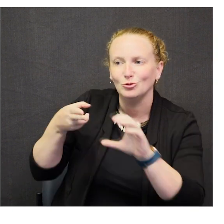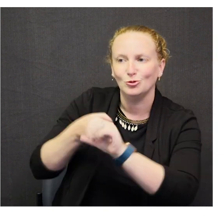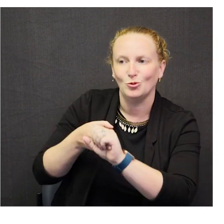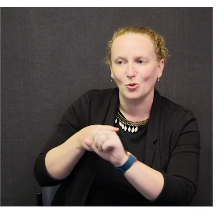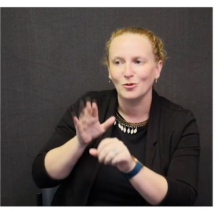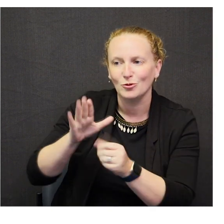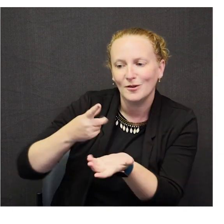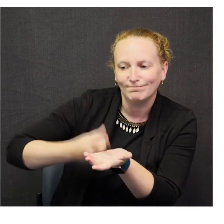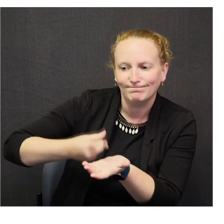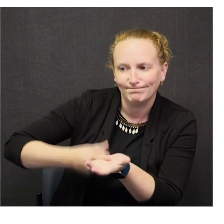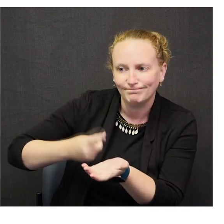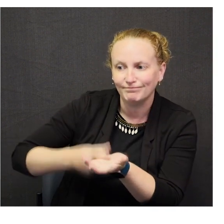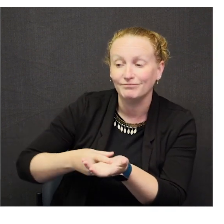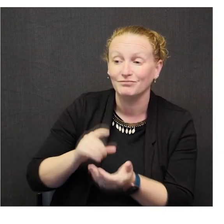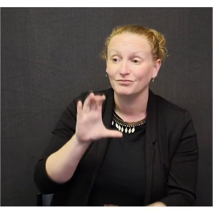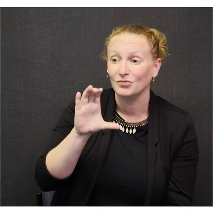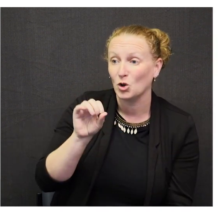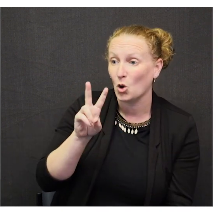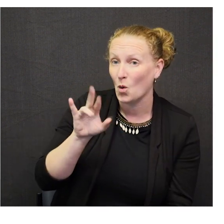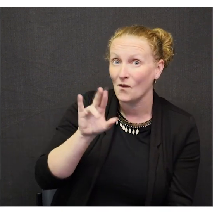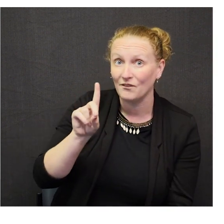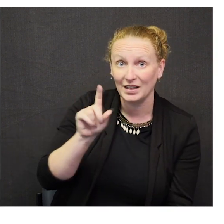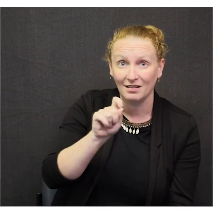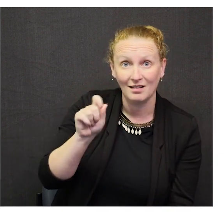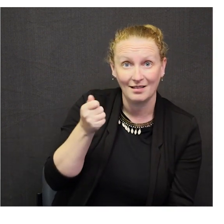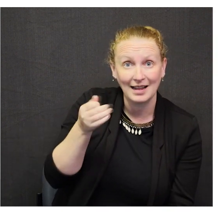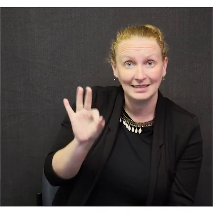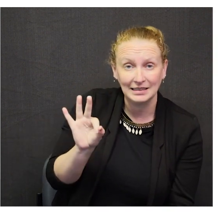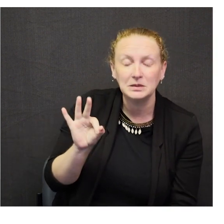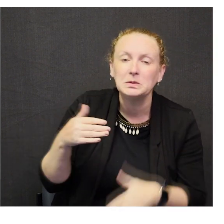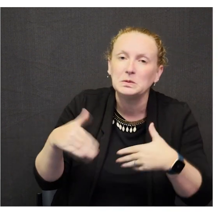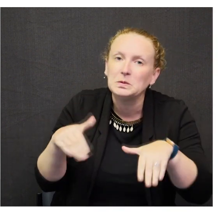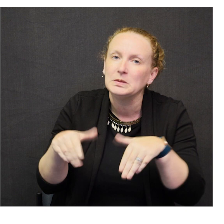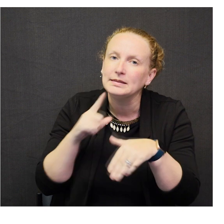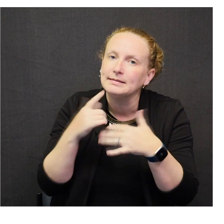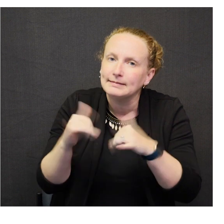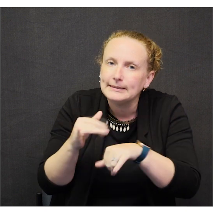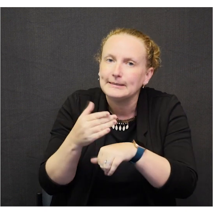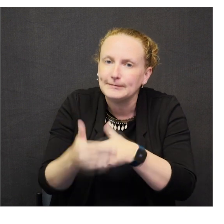COVID-19 is a historian progress for us. We're happy to say that in Massachusetts we have reached